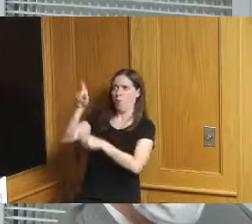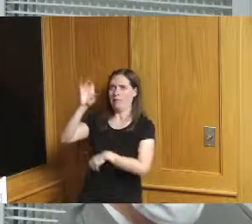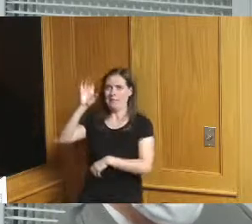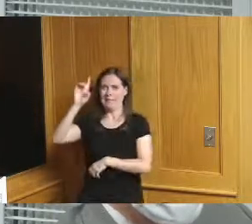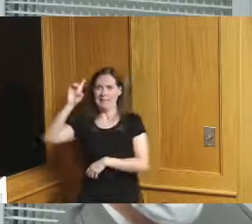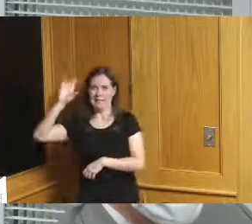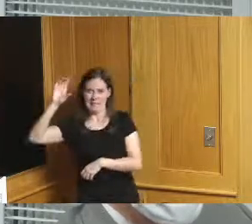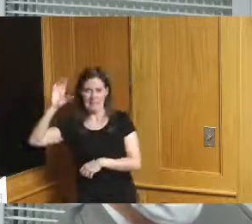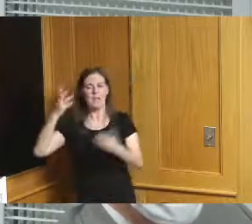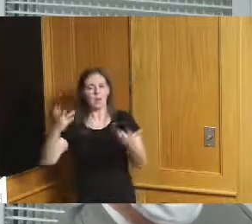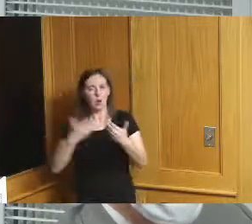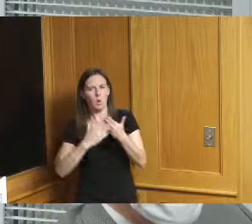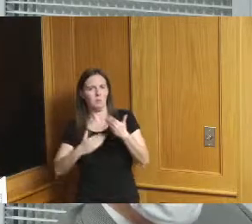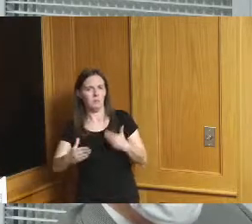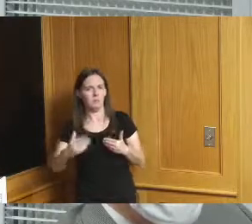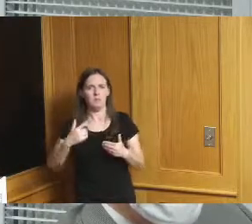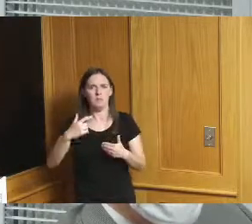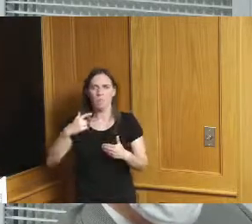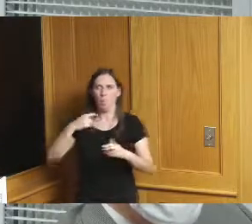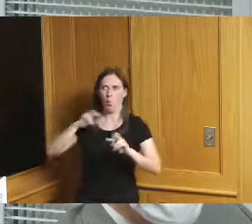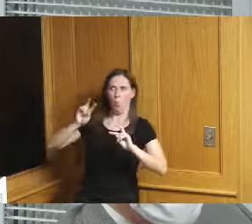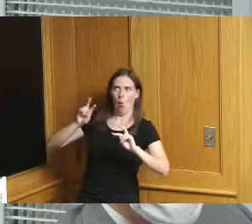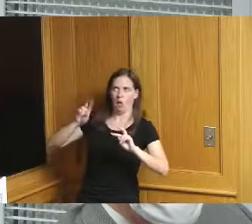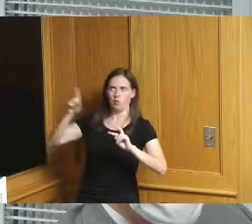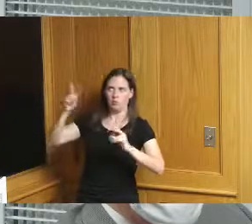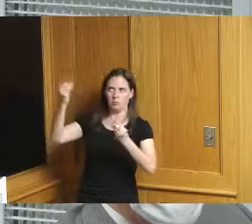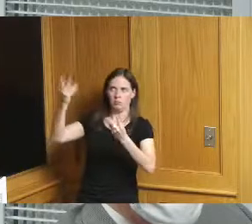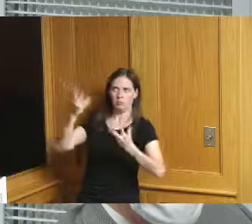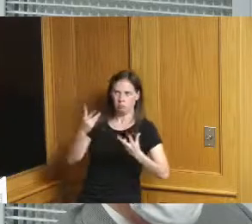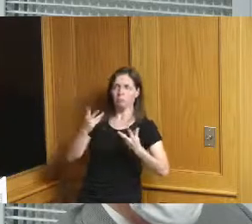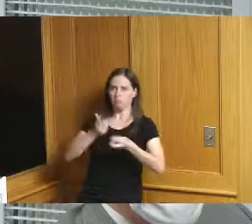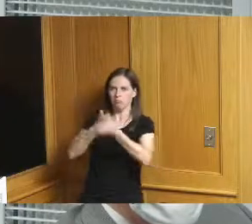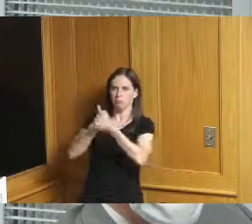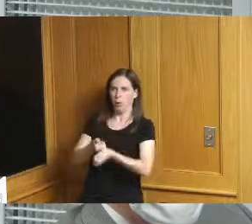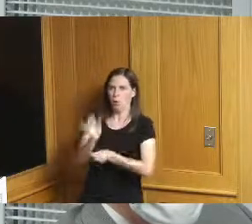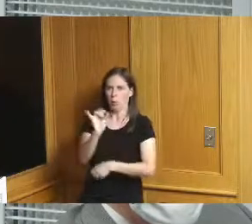forward i would expect that as well right now because we see so much spread of Covid within